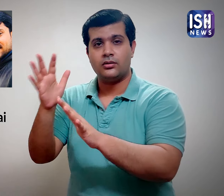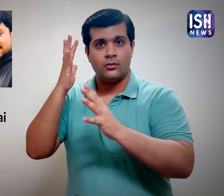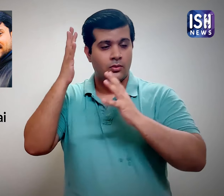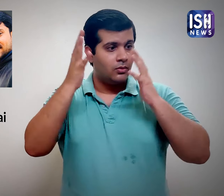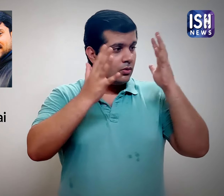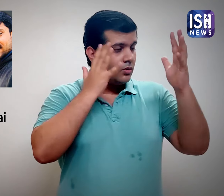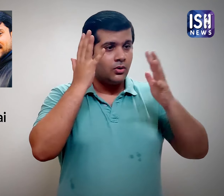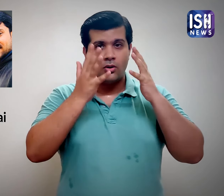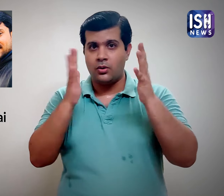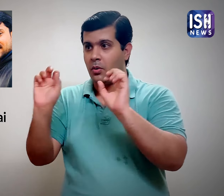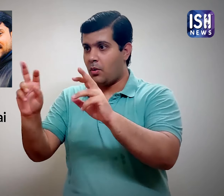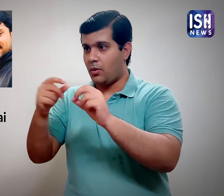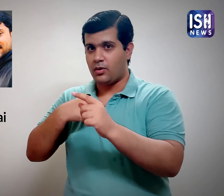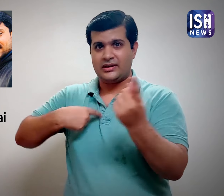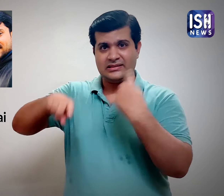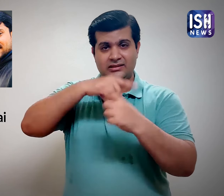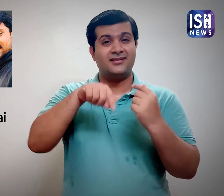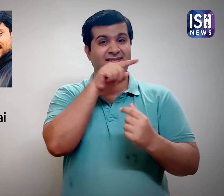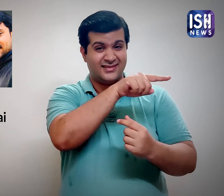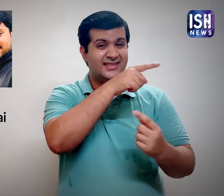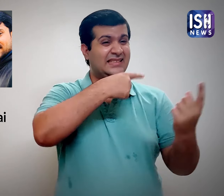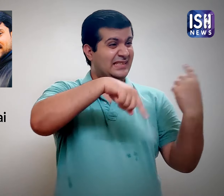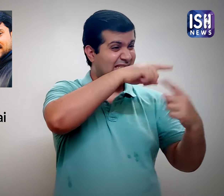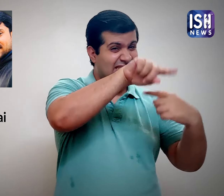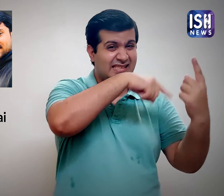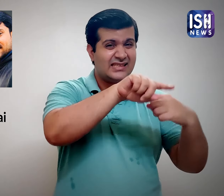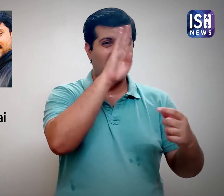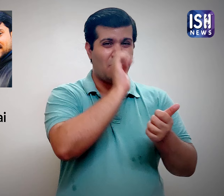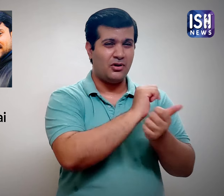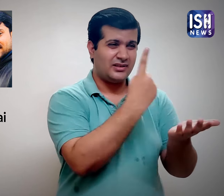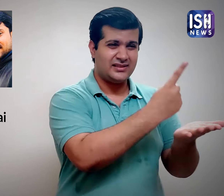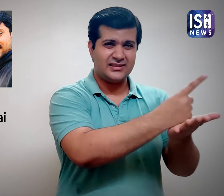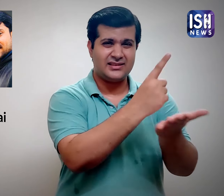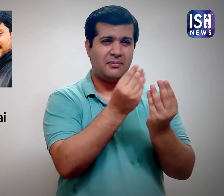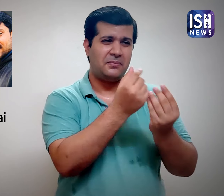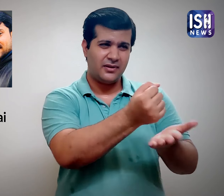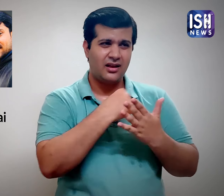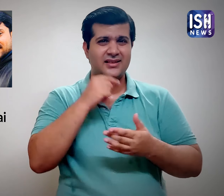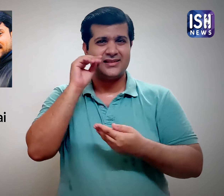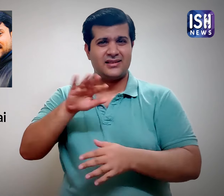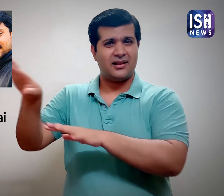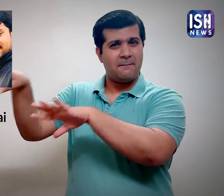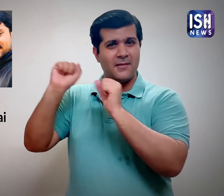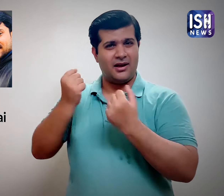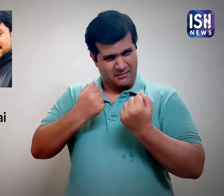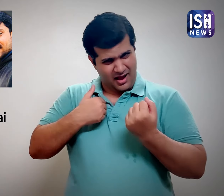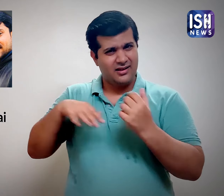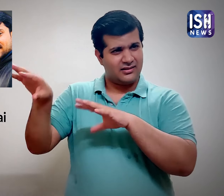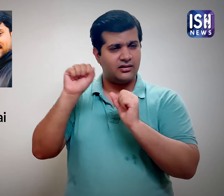They family were very worried. They secured permission from the police to pick up Sachin.